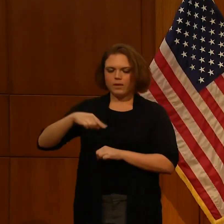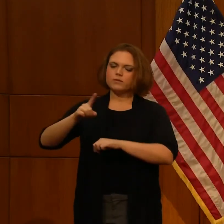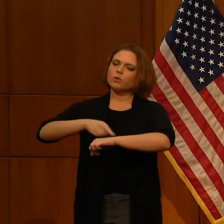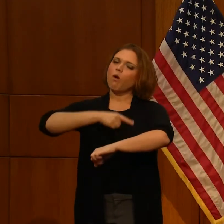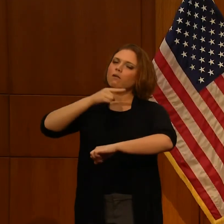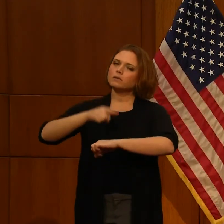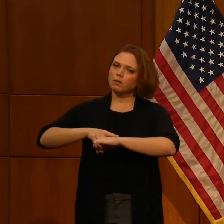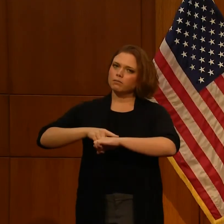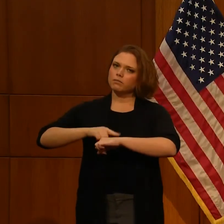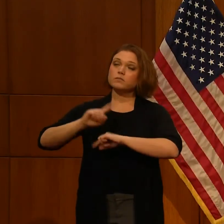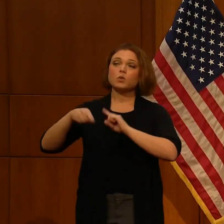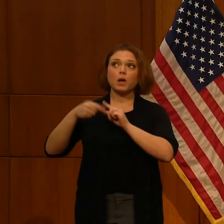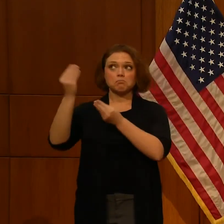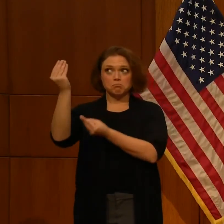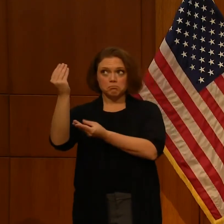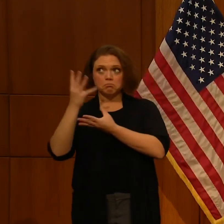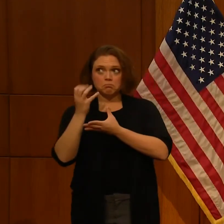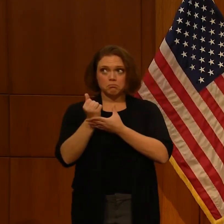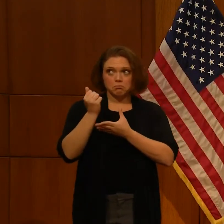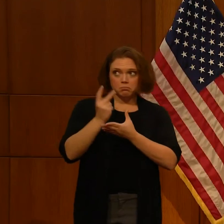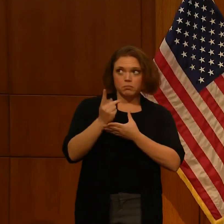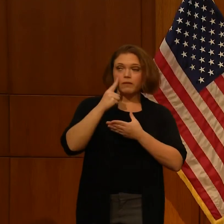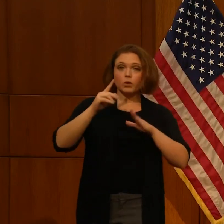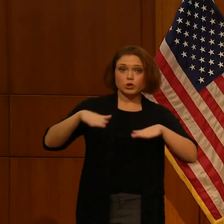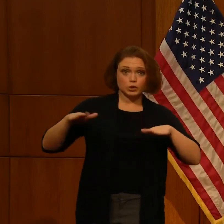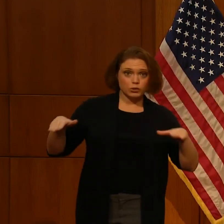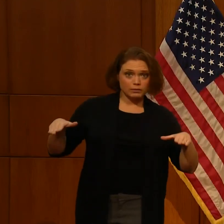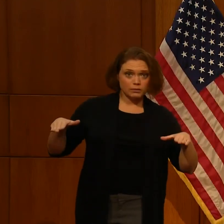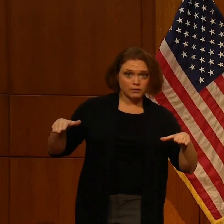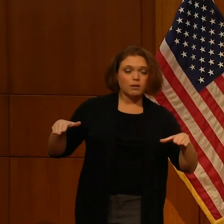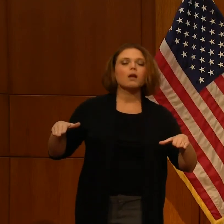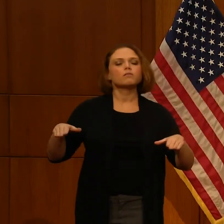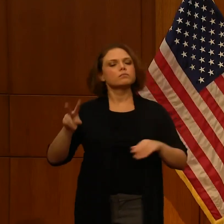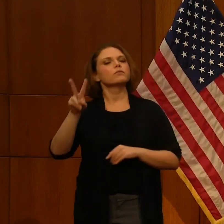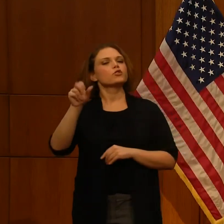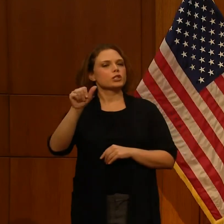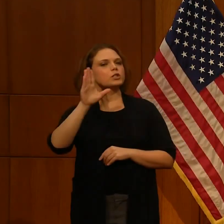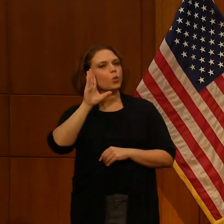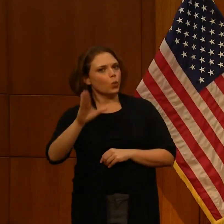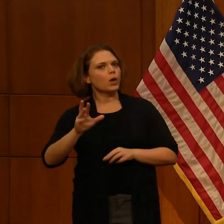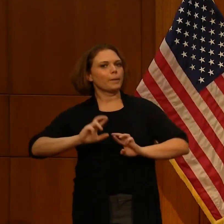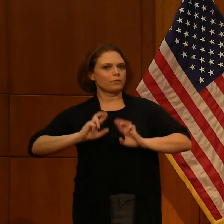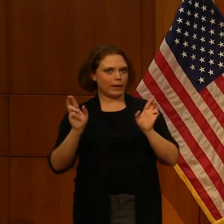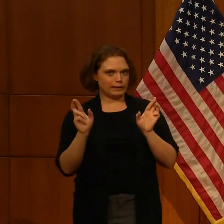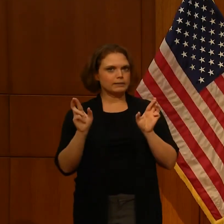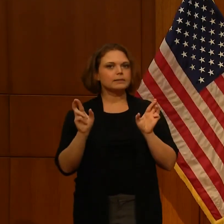TIME. AND WHEN APPROVAL COMES FOR KIDS TO BE ABLE TO RECEIVE